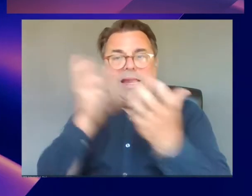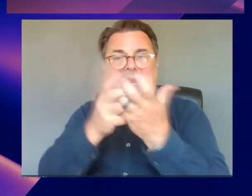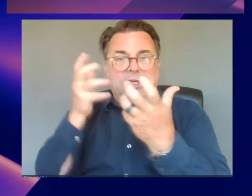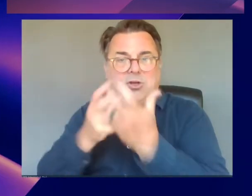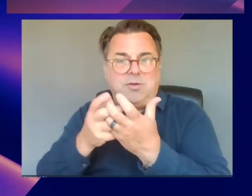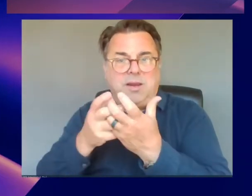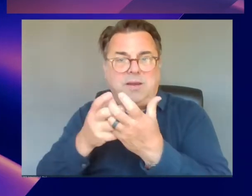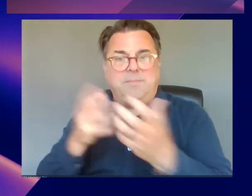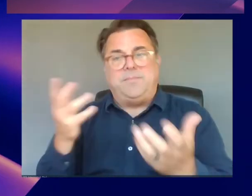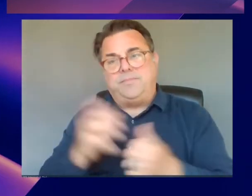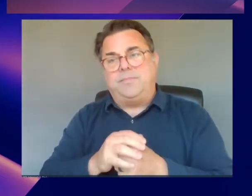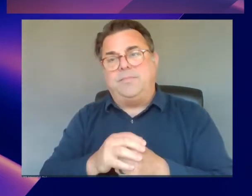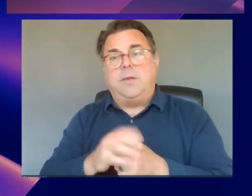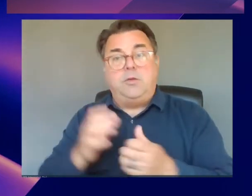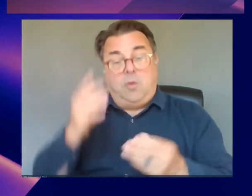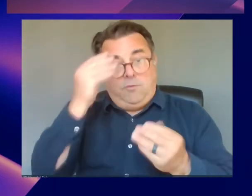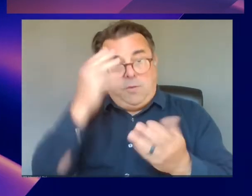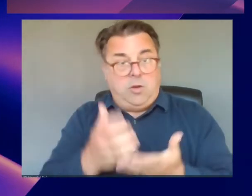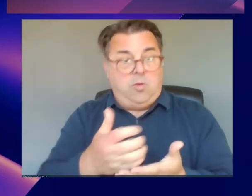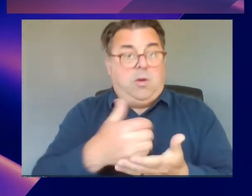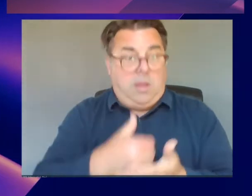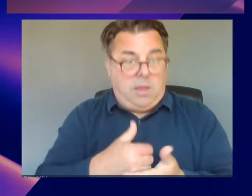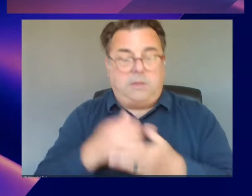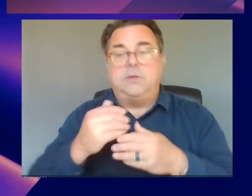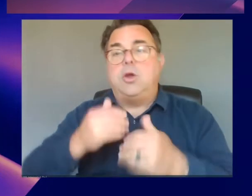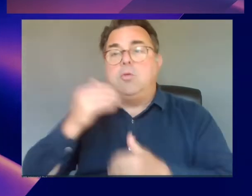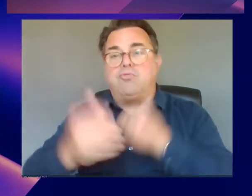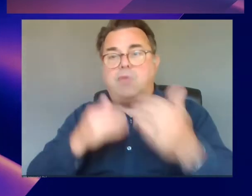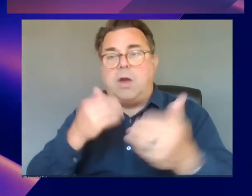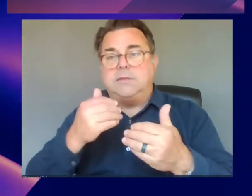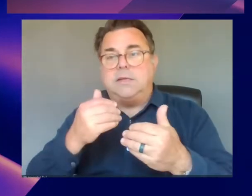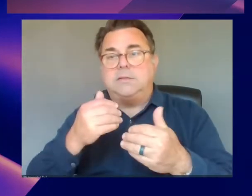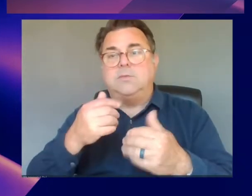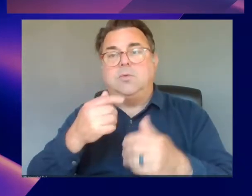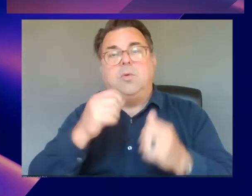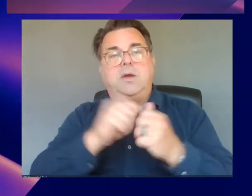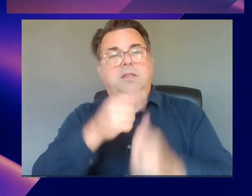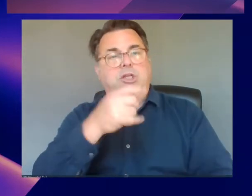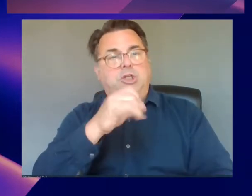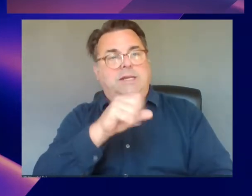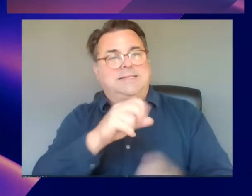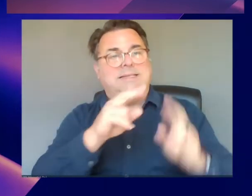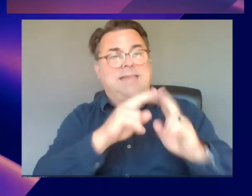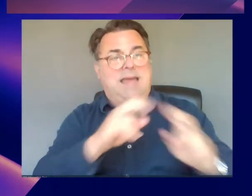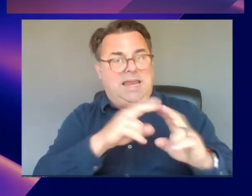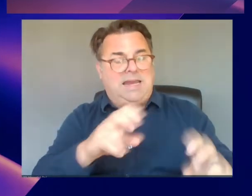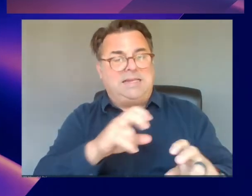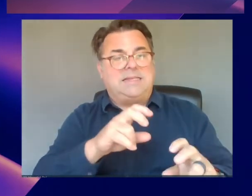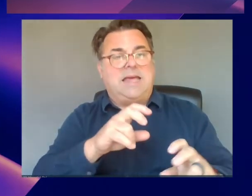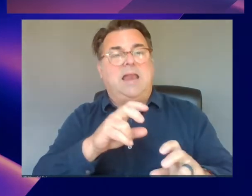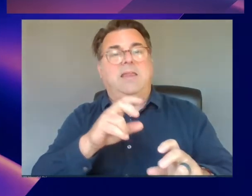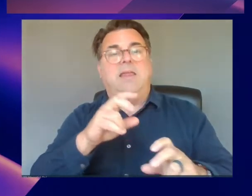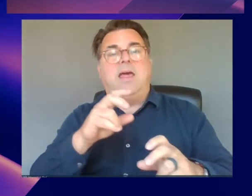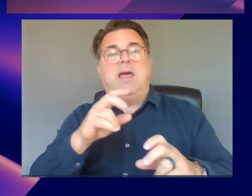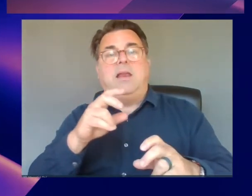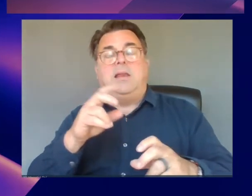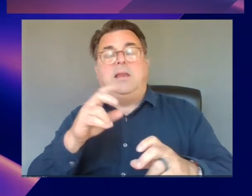You collect the data, you process it by using Kinesis Data Analytics, and then consume that processed data into your application.